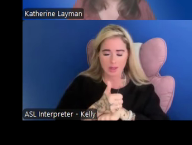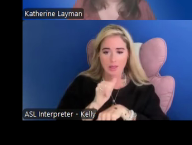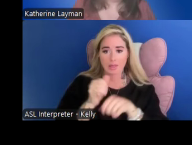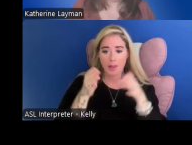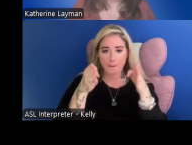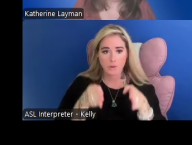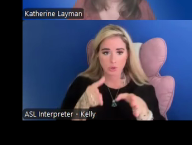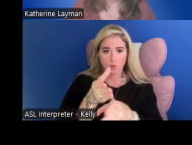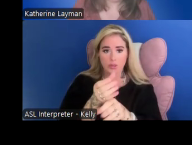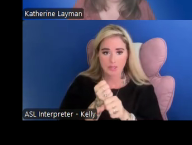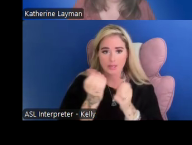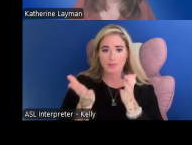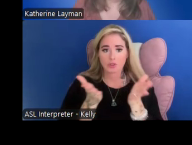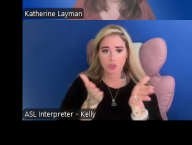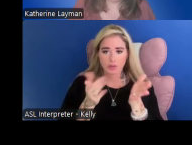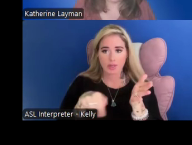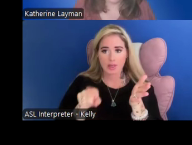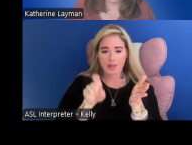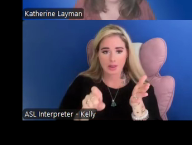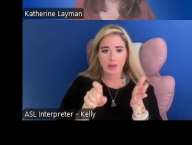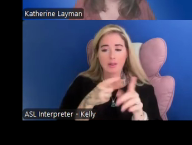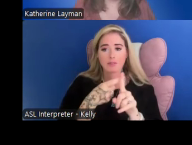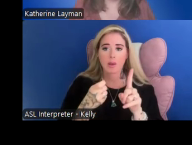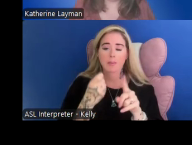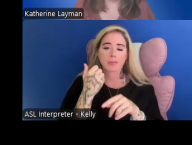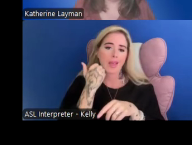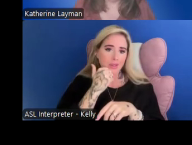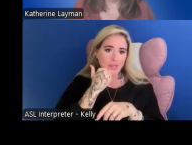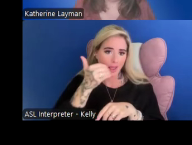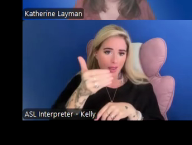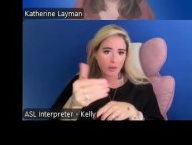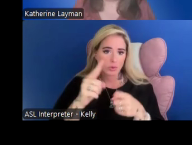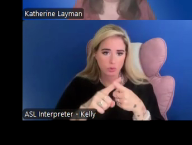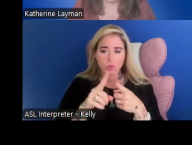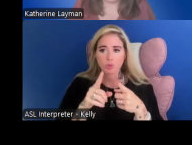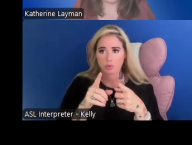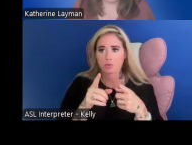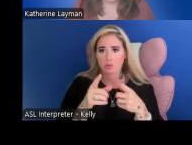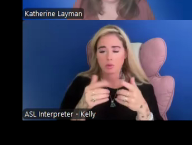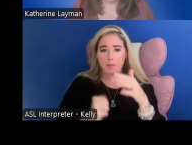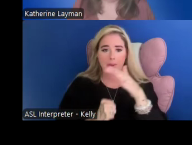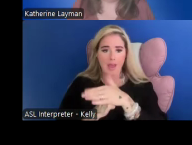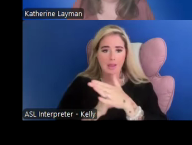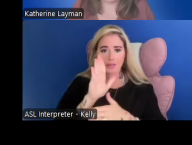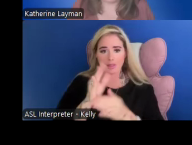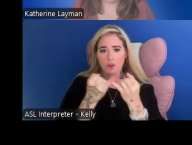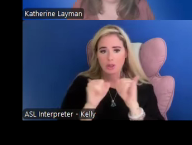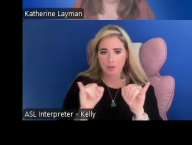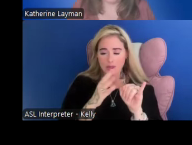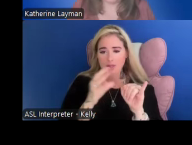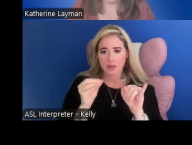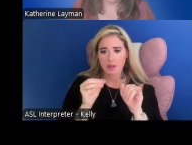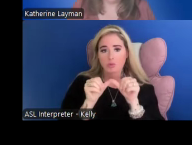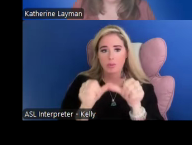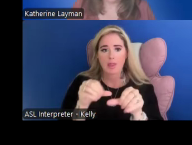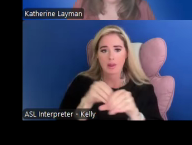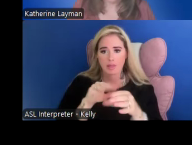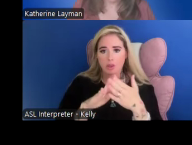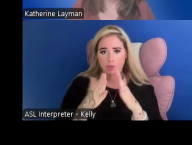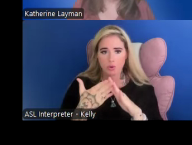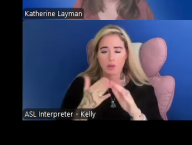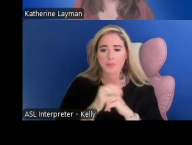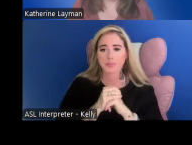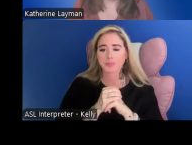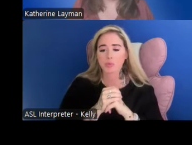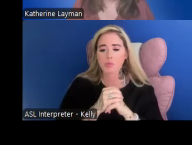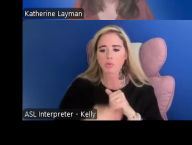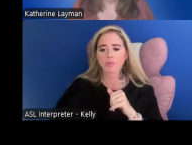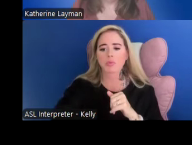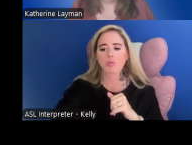controlled setting. The individual is receiving the services they need from day to day in order to maximize their independence and remain in the community.